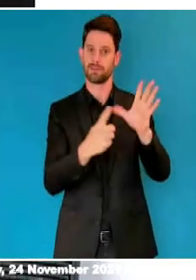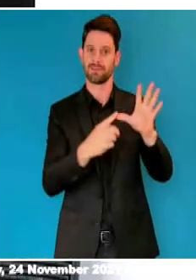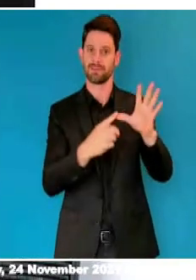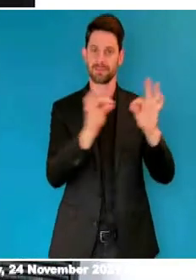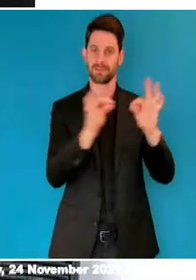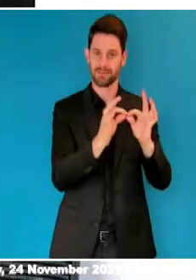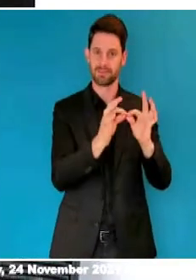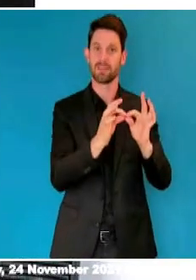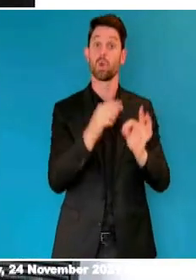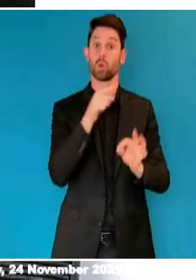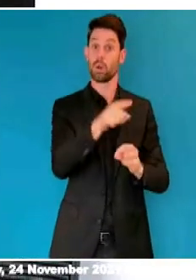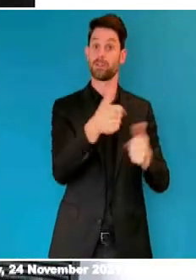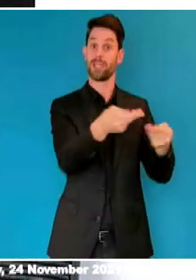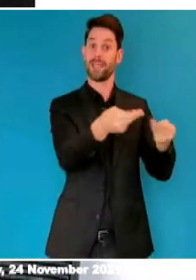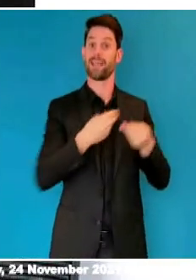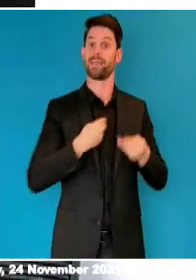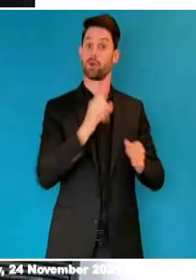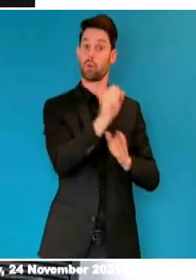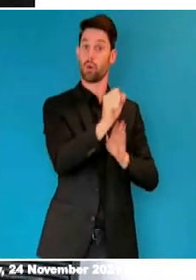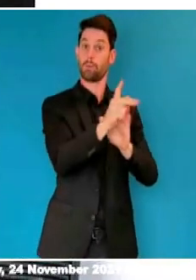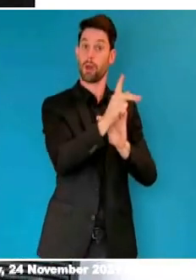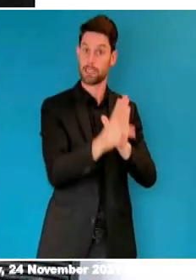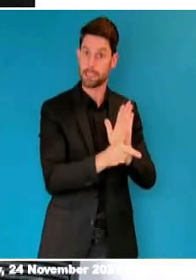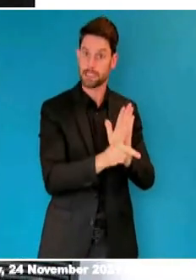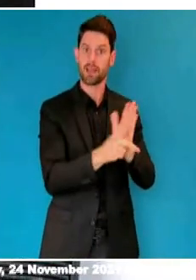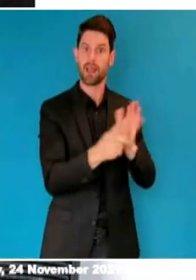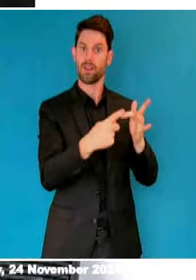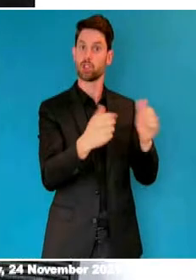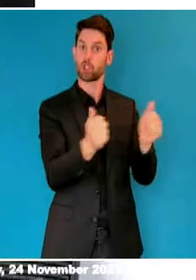policies and a range of supporting documents? Yes, that's correct.